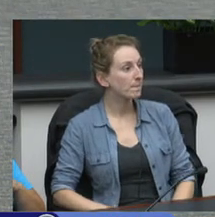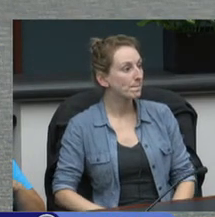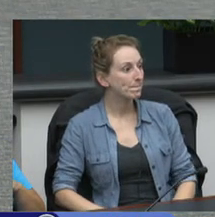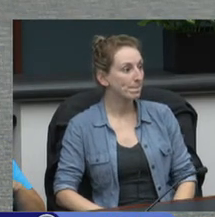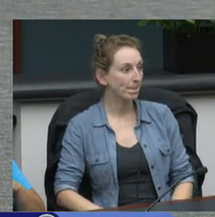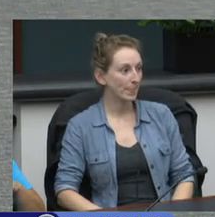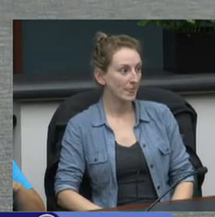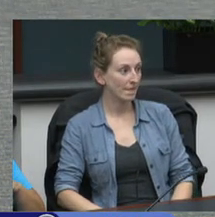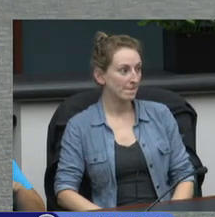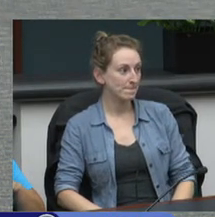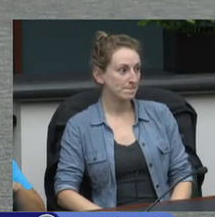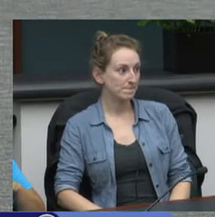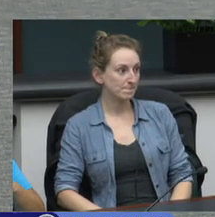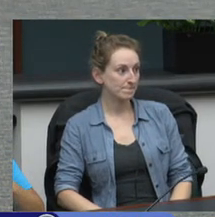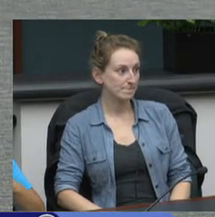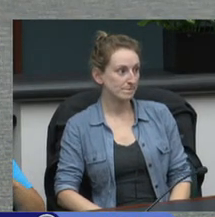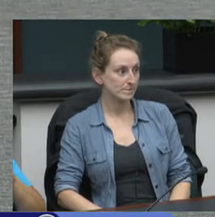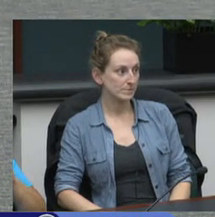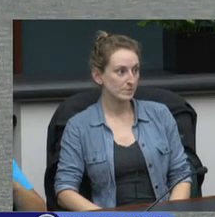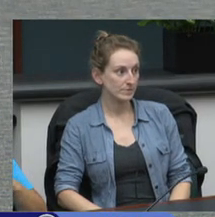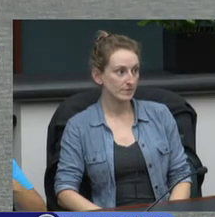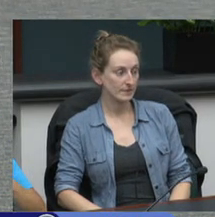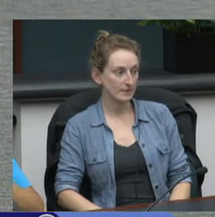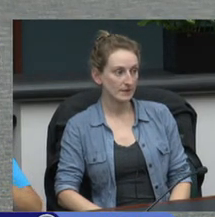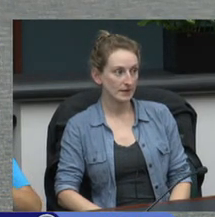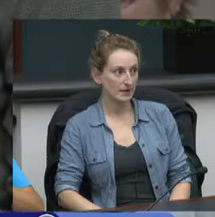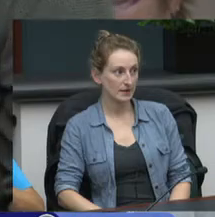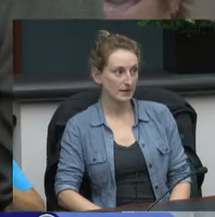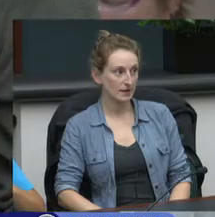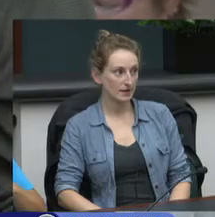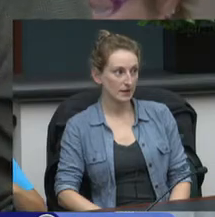question I just want to ask the parliamentarian the procedure for this I